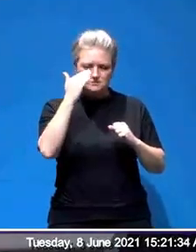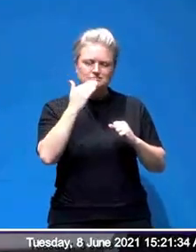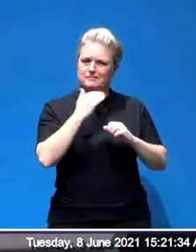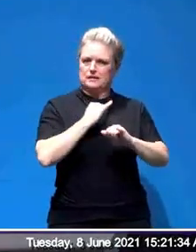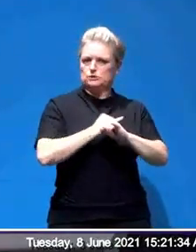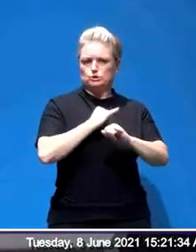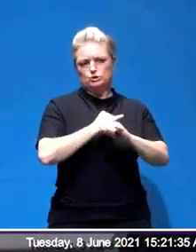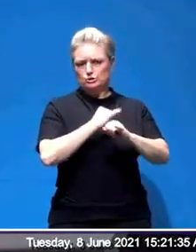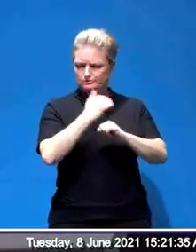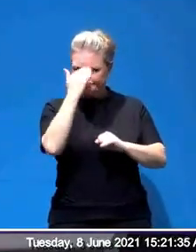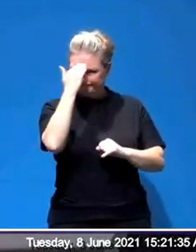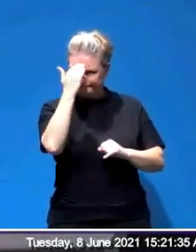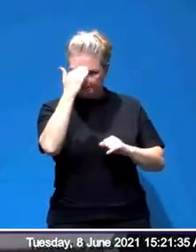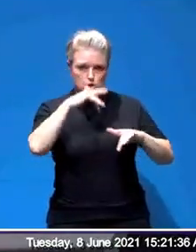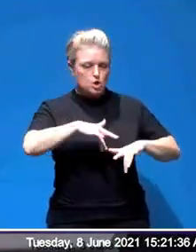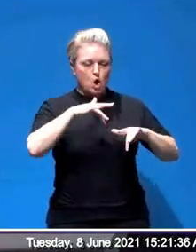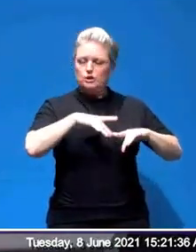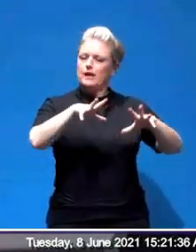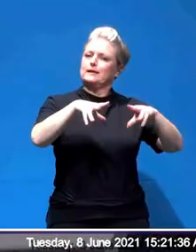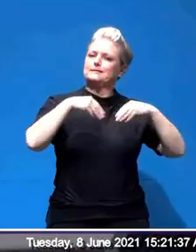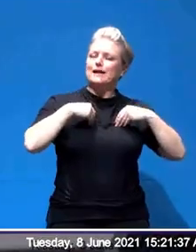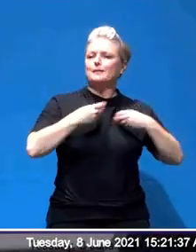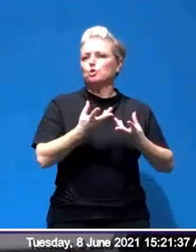a community model but not really made that transitional shift.